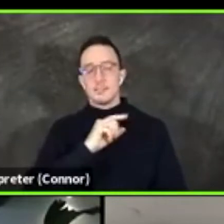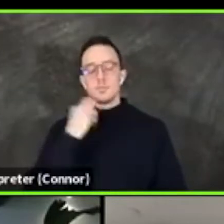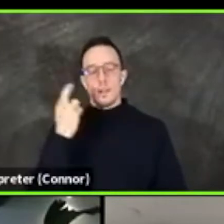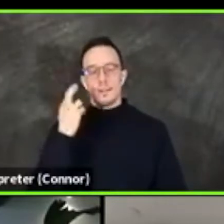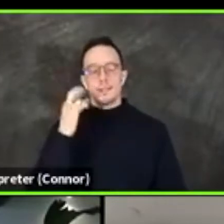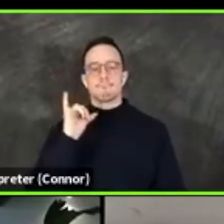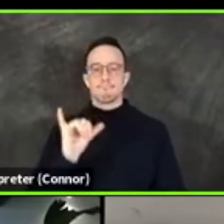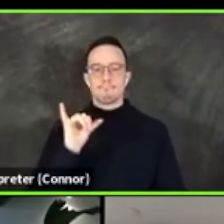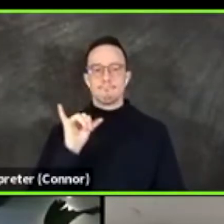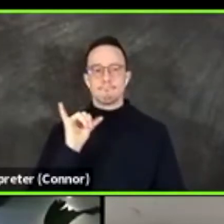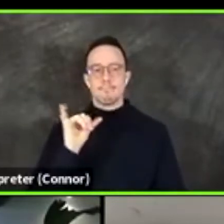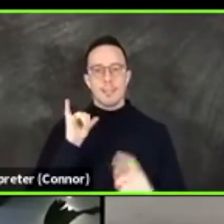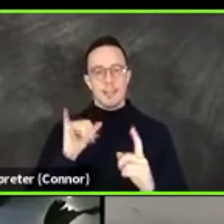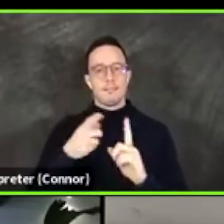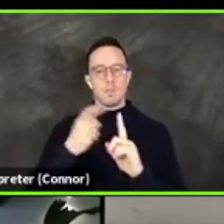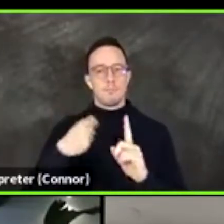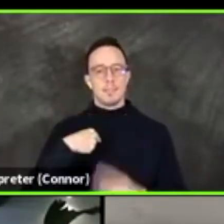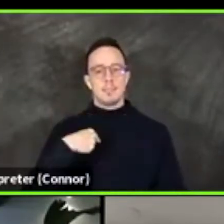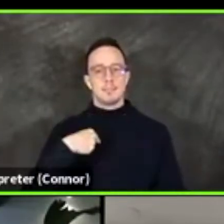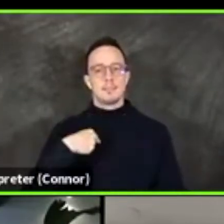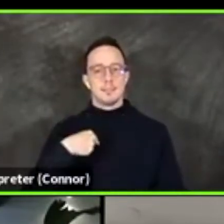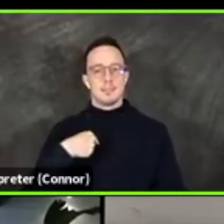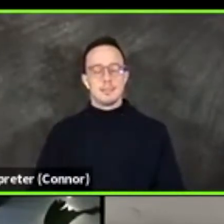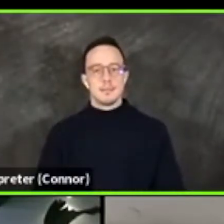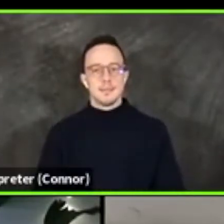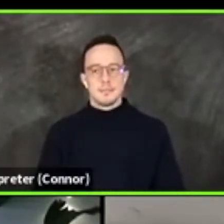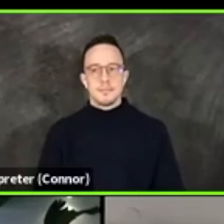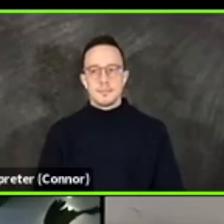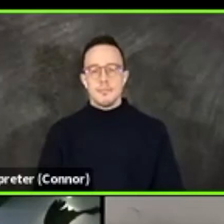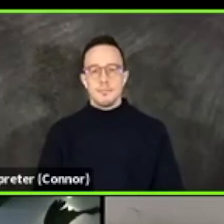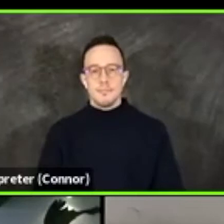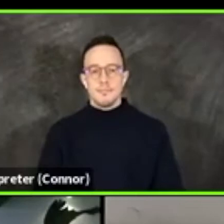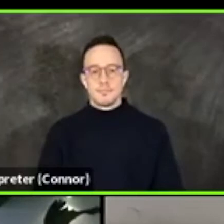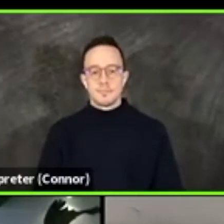ME, AND PERHAPS, THOSE -- THOSE APPREHENSIONS, AROUND